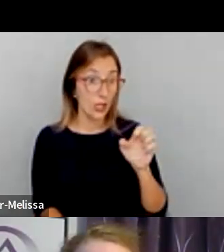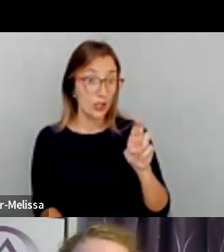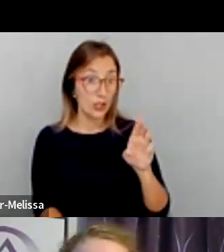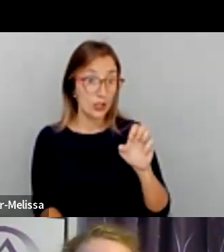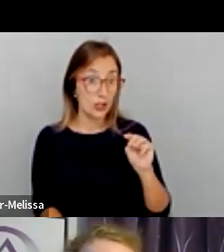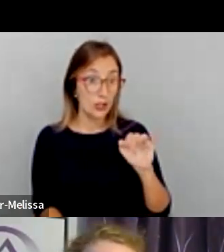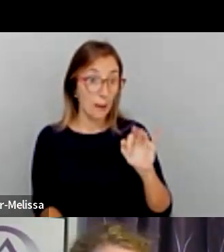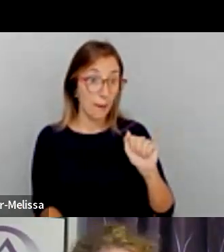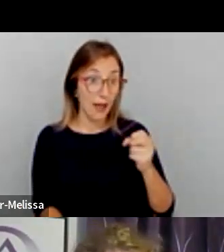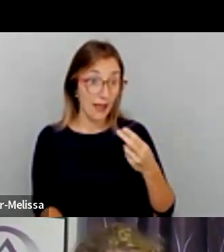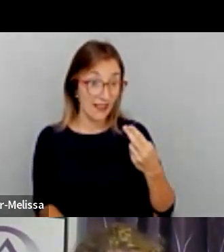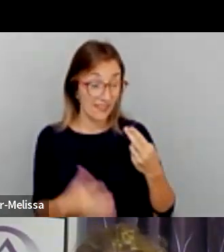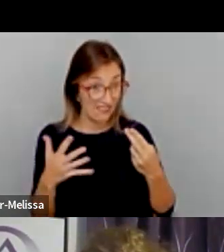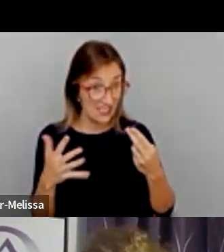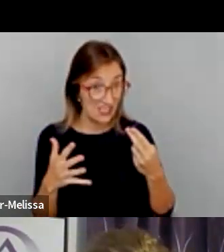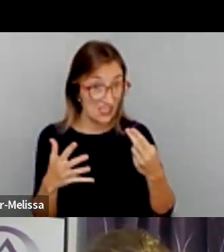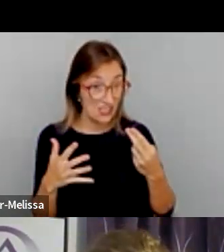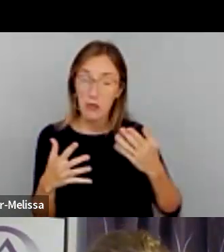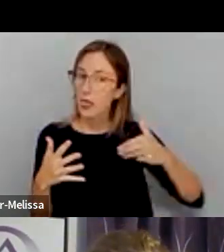time. I think that is my favorite Halloween activity. Let's see, has